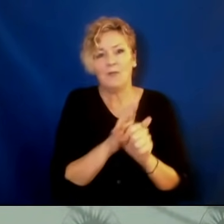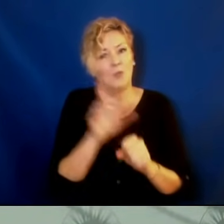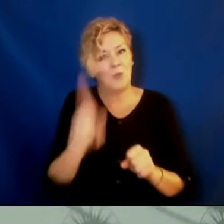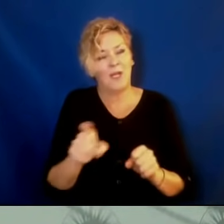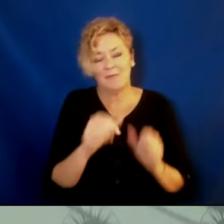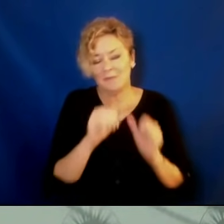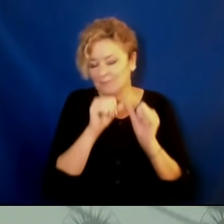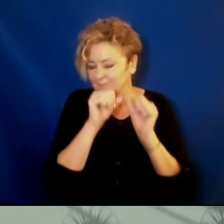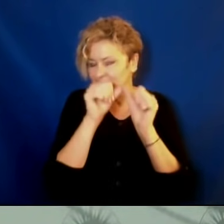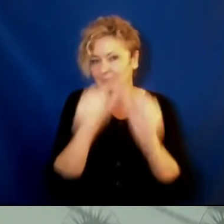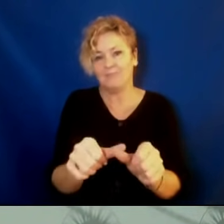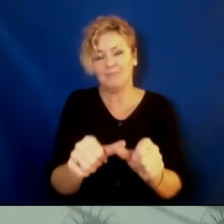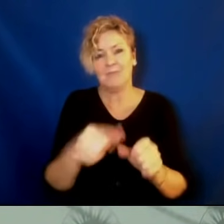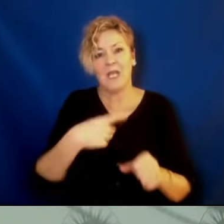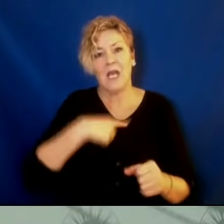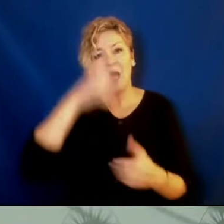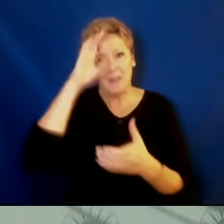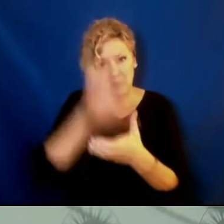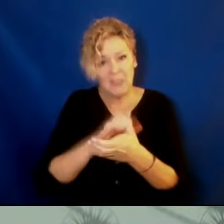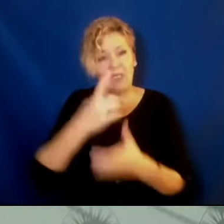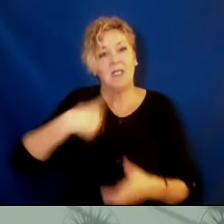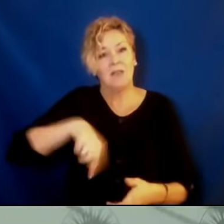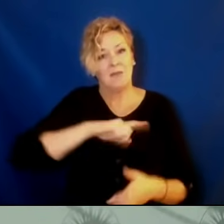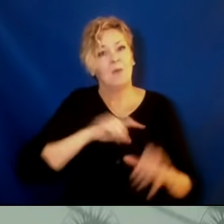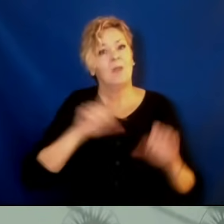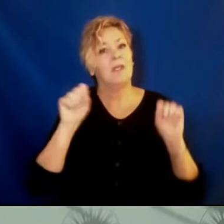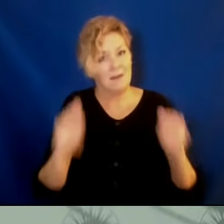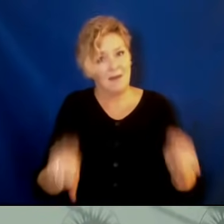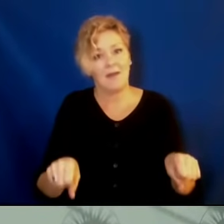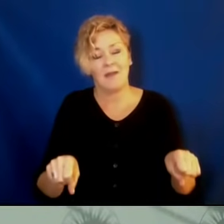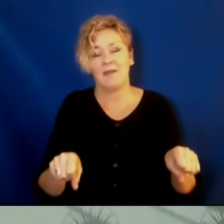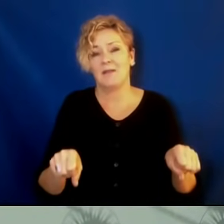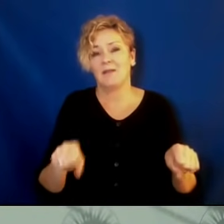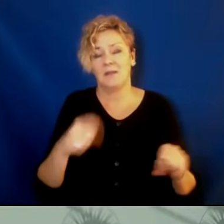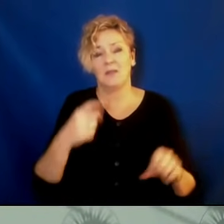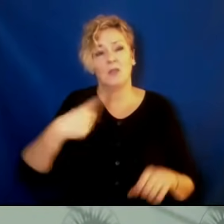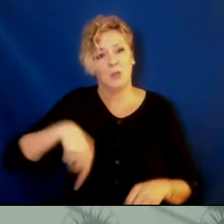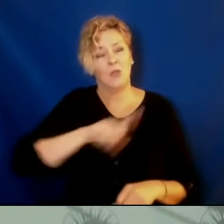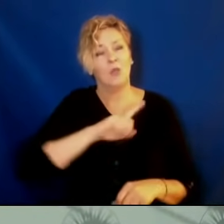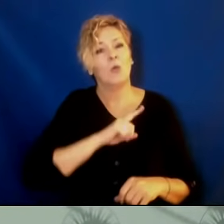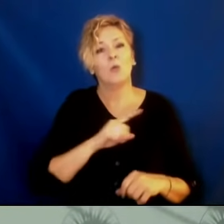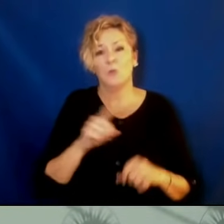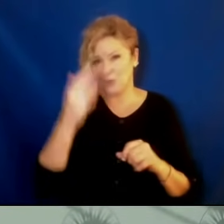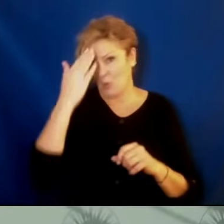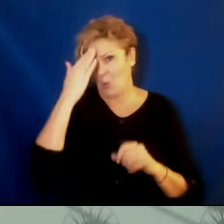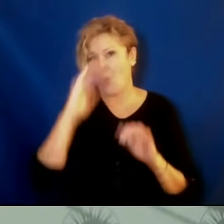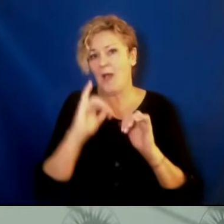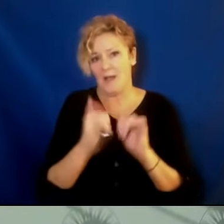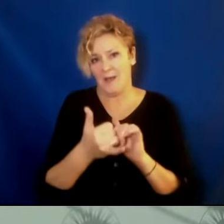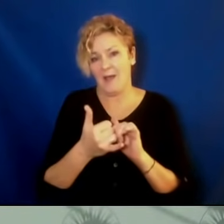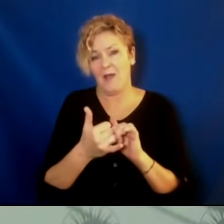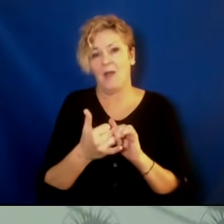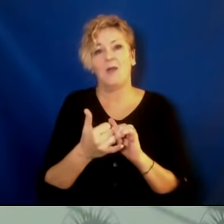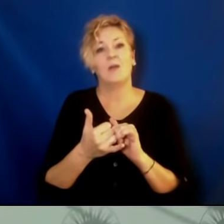That we can be stronger and we will be stronger. Dr. Henry, Dr. Gustafson and public health officials have